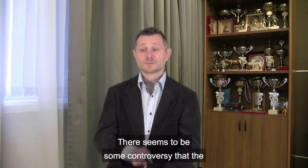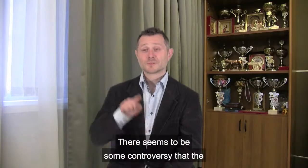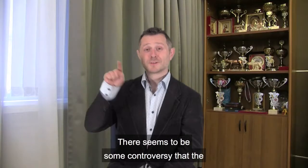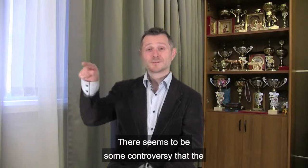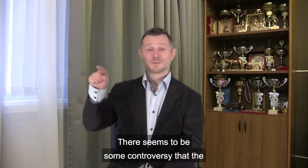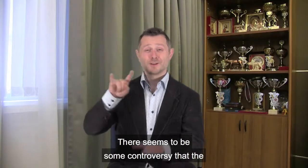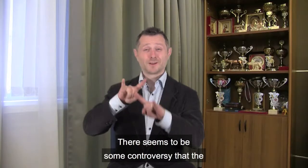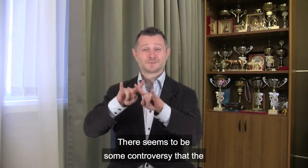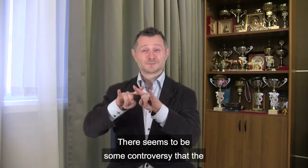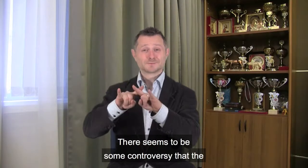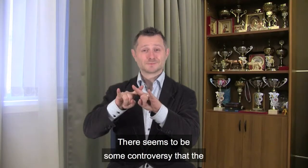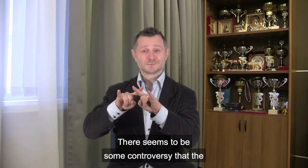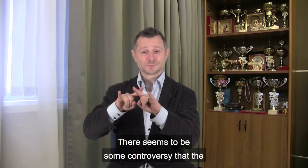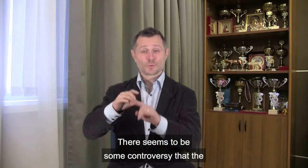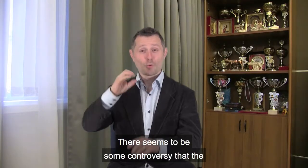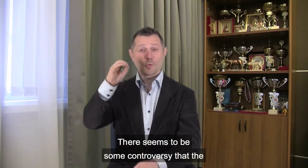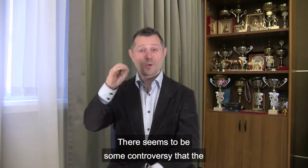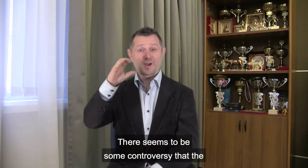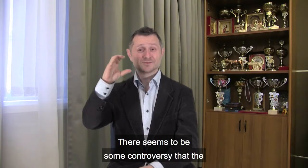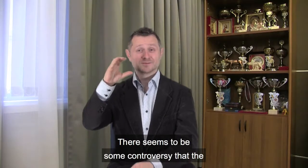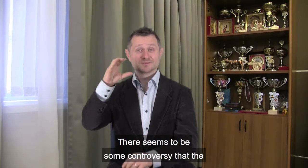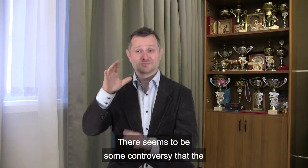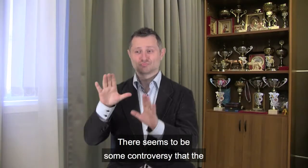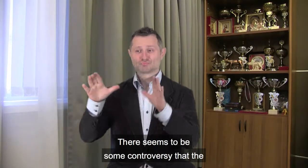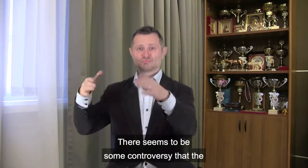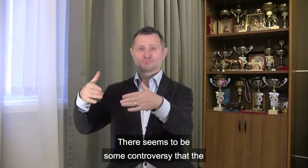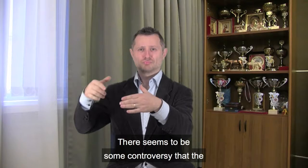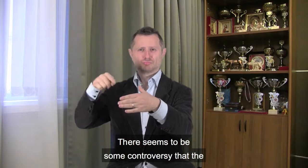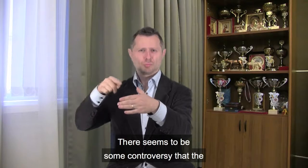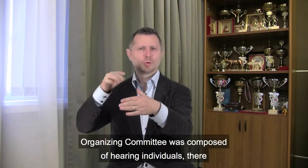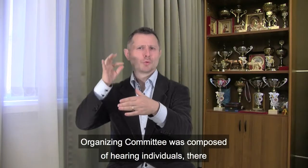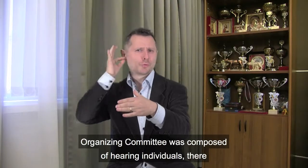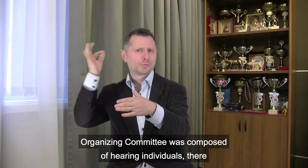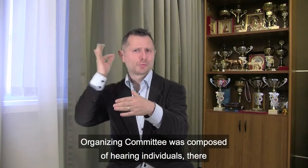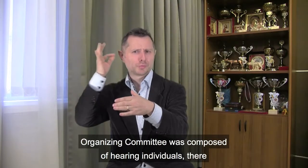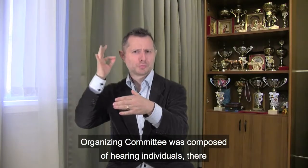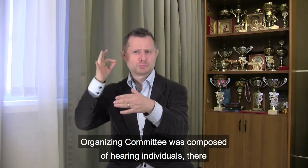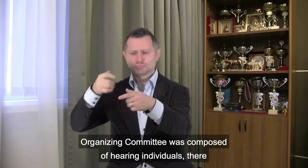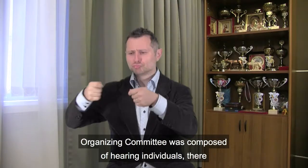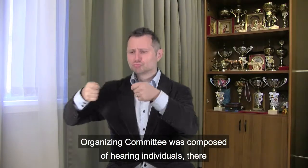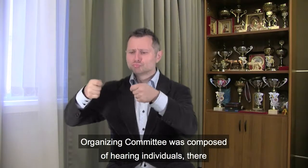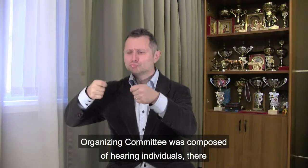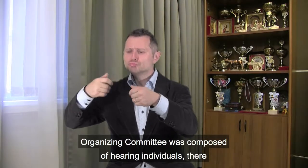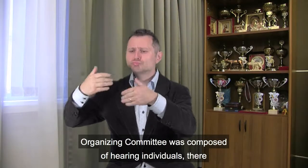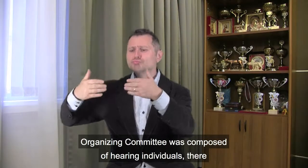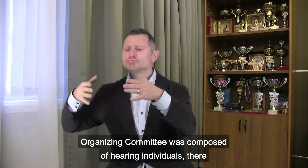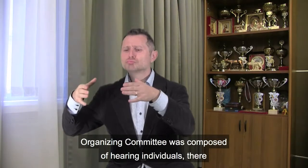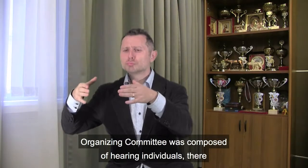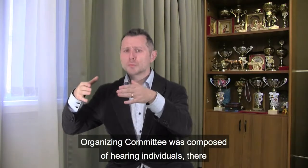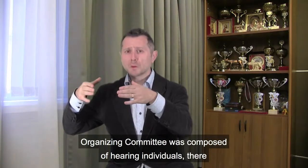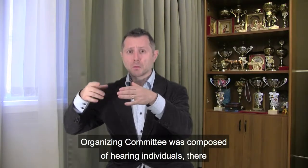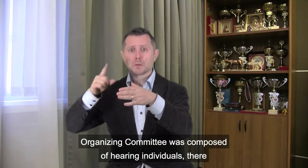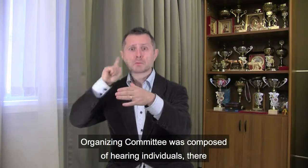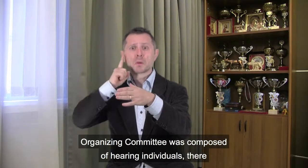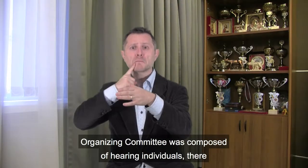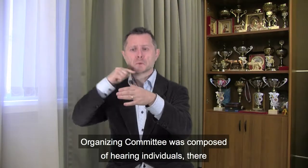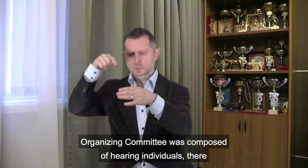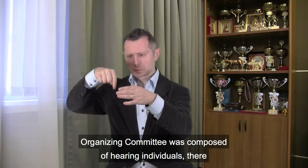There seems to be some controversy that the Organizing Committee was composed of hearing individuals, there